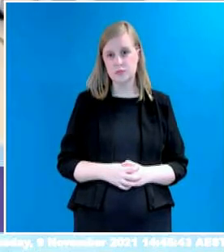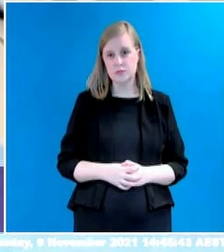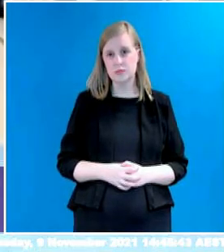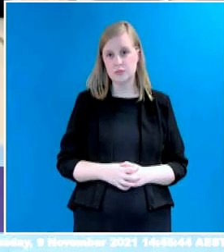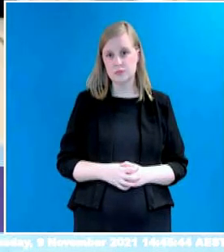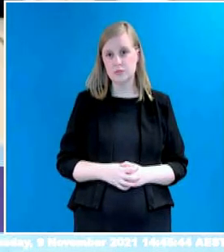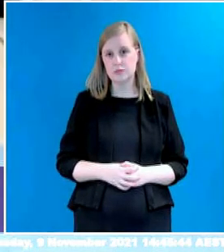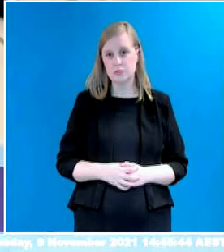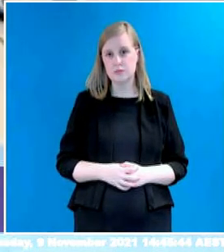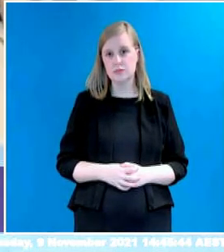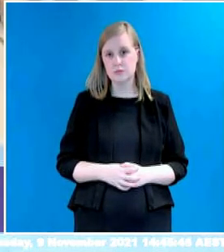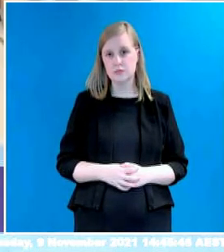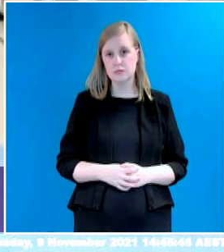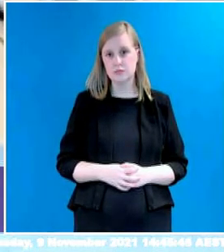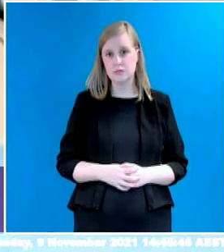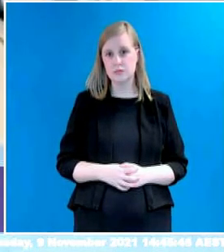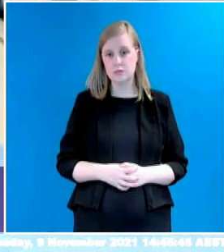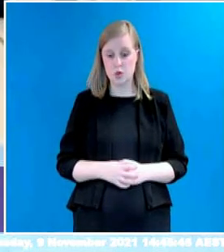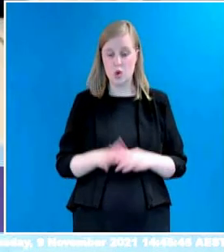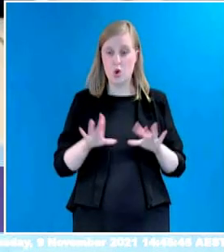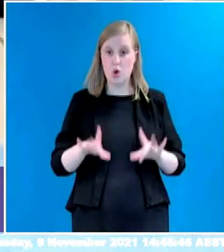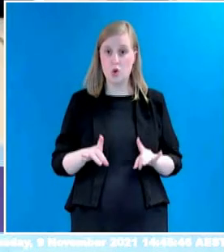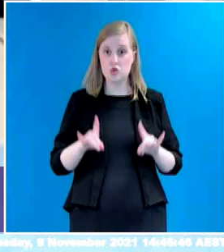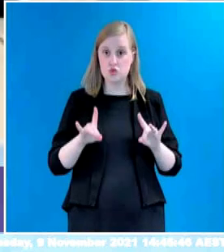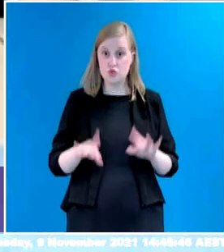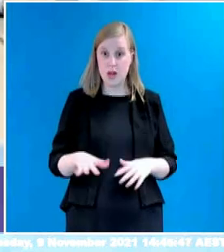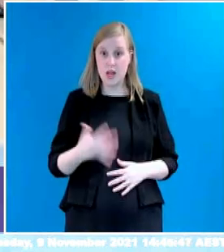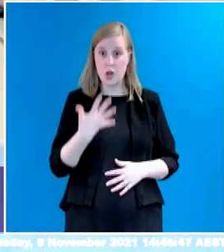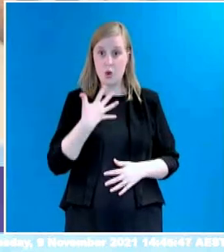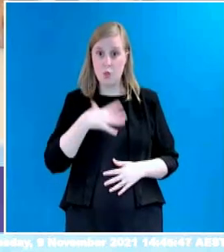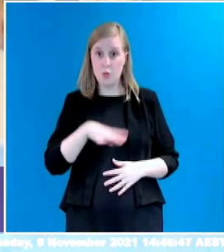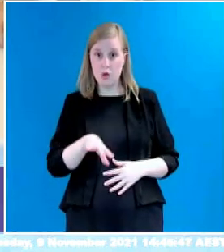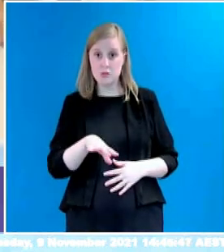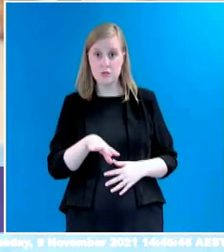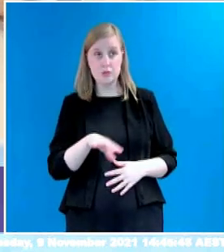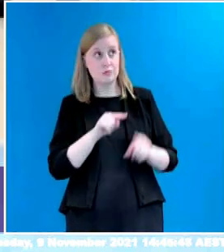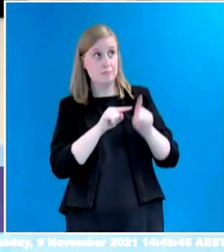in compliance with the treaty prior to ratification is so it can be said to be